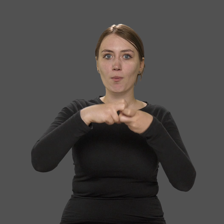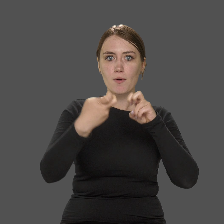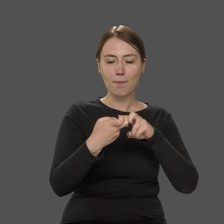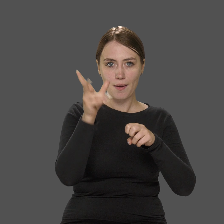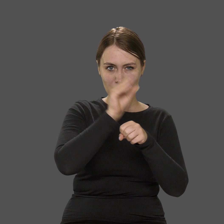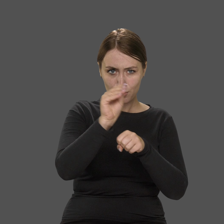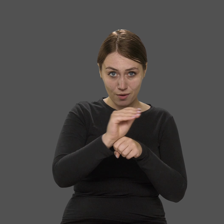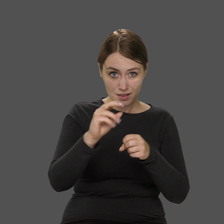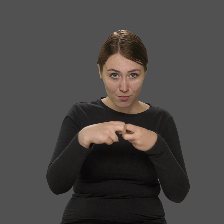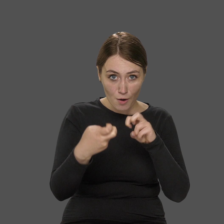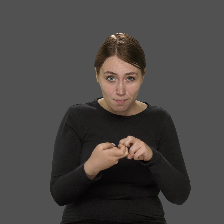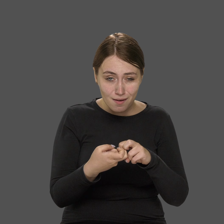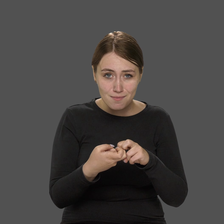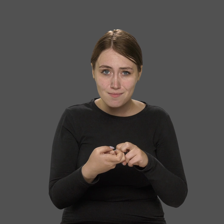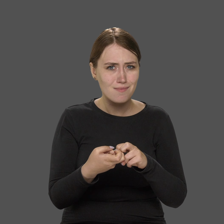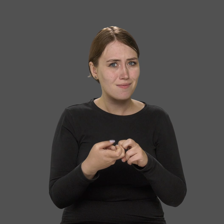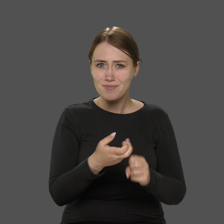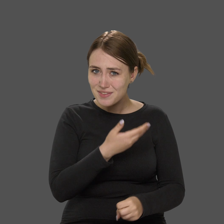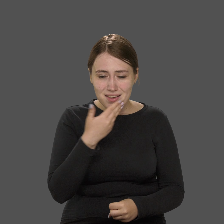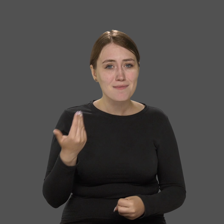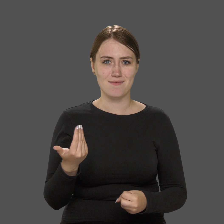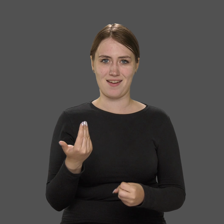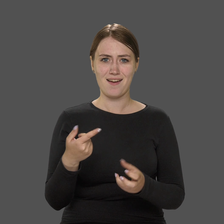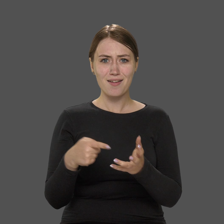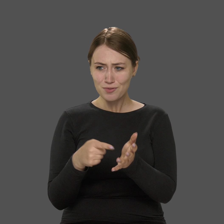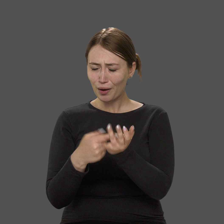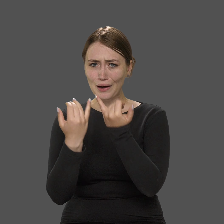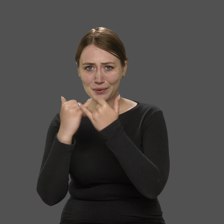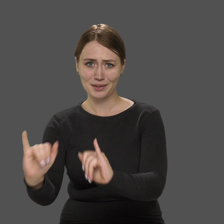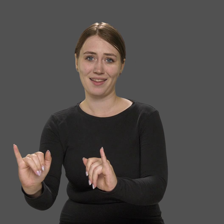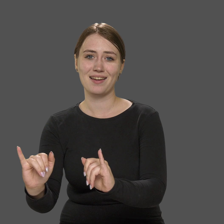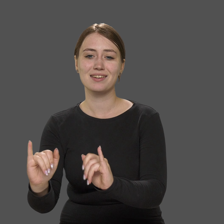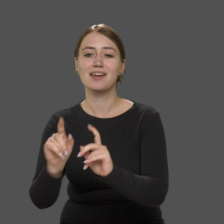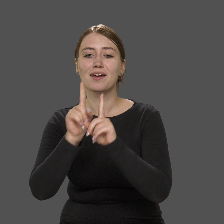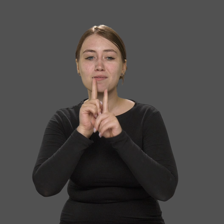or educational problems. In fact, quite the opposite!